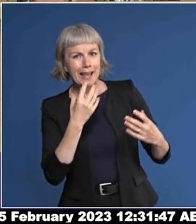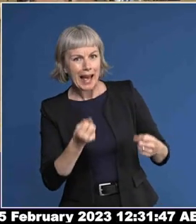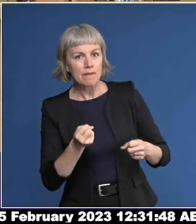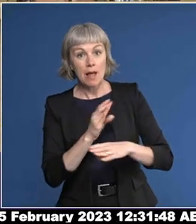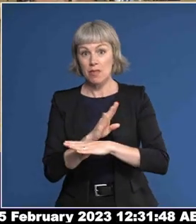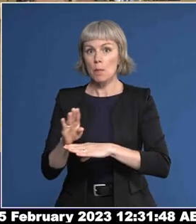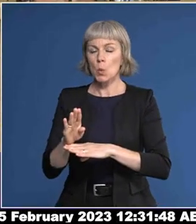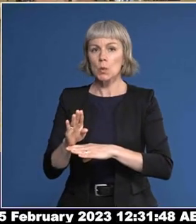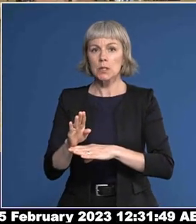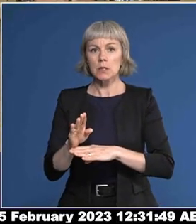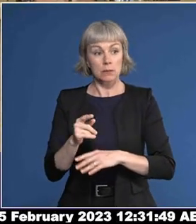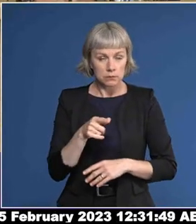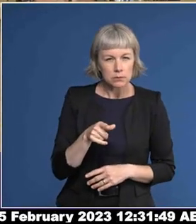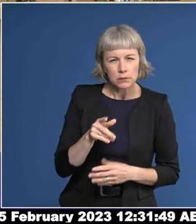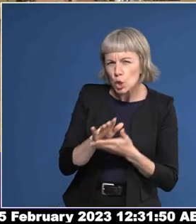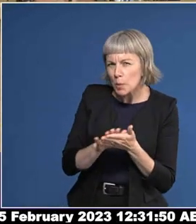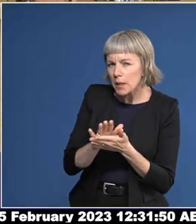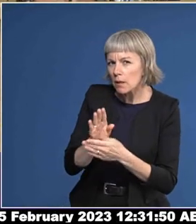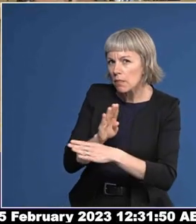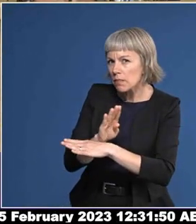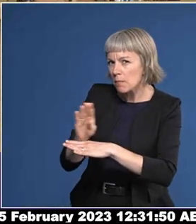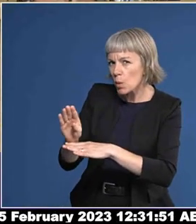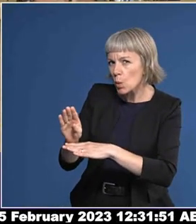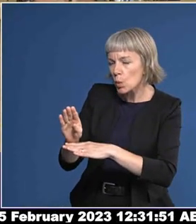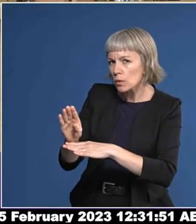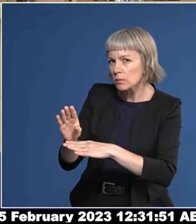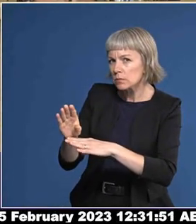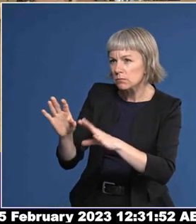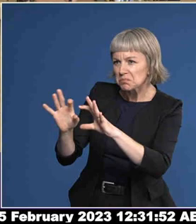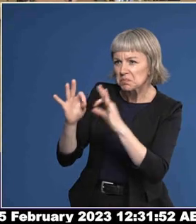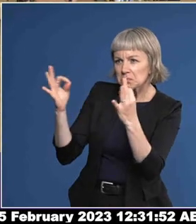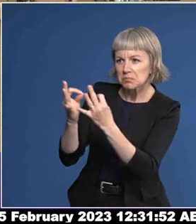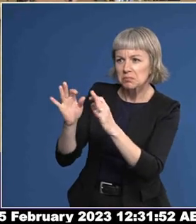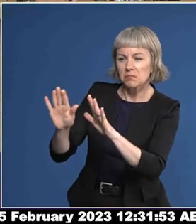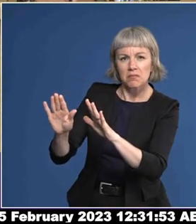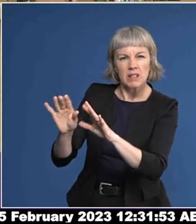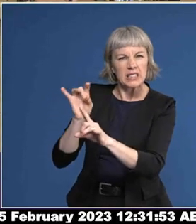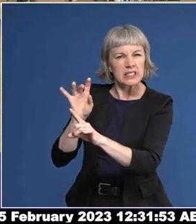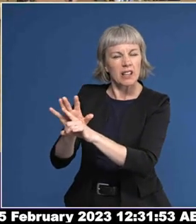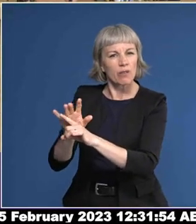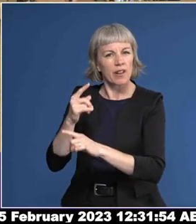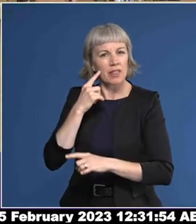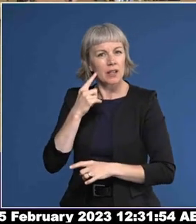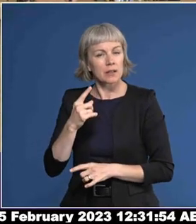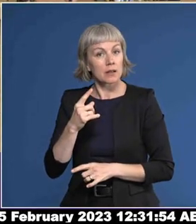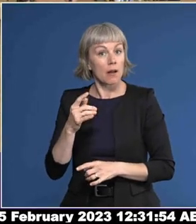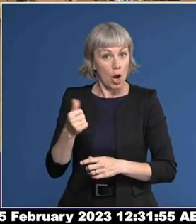You mean the boards of corporations generally - Yes. CHAIR: - have found themselves sometimes to be the subject of legal action? MS KAPENE: Yes.